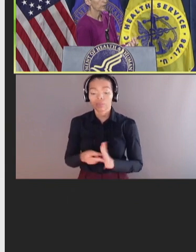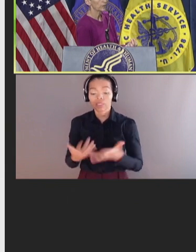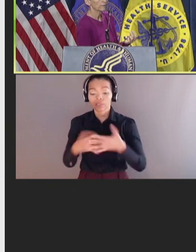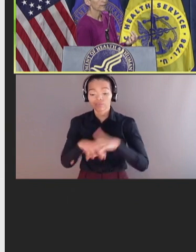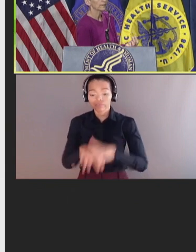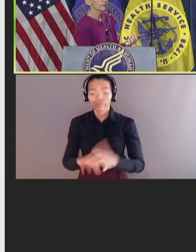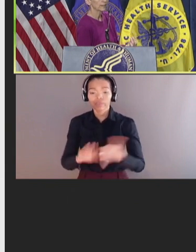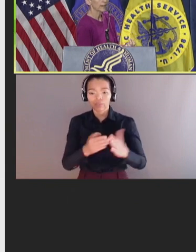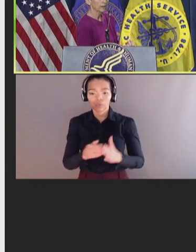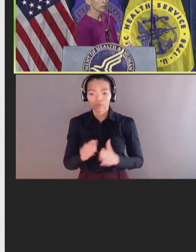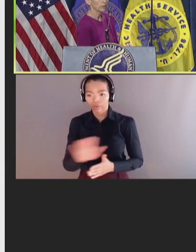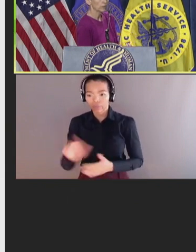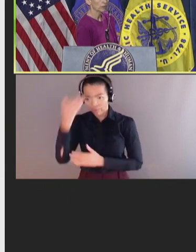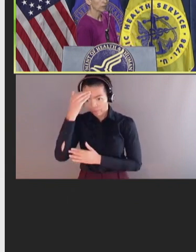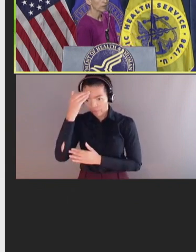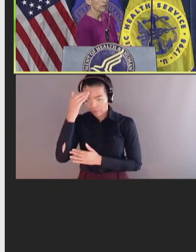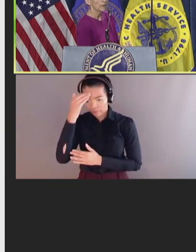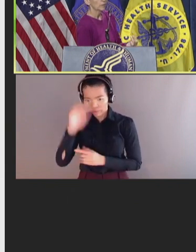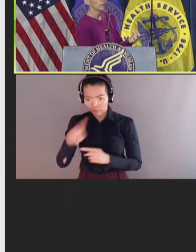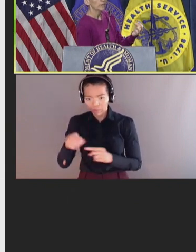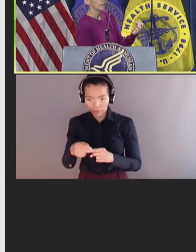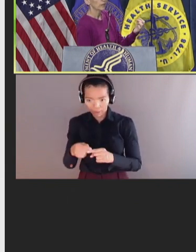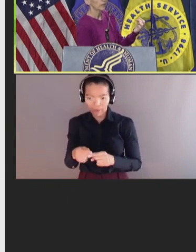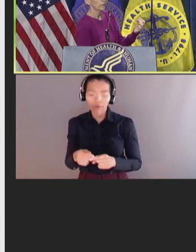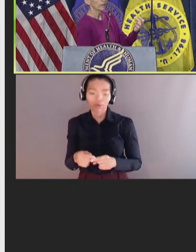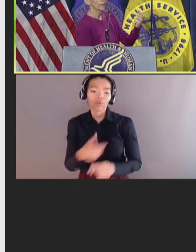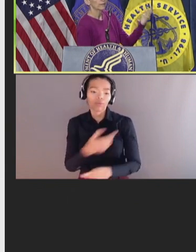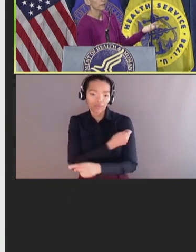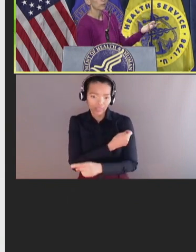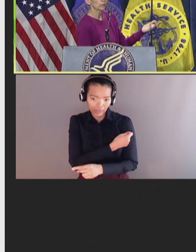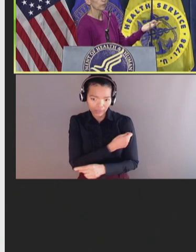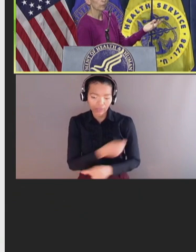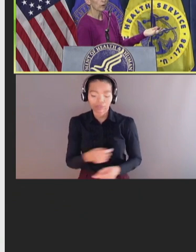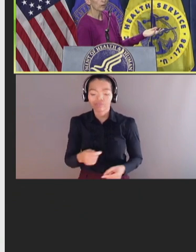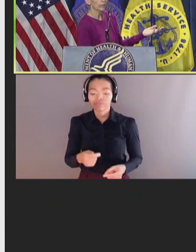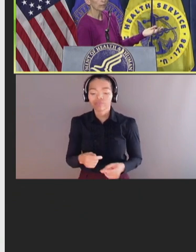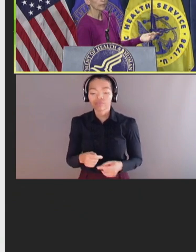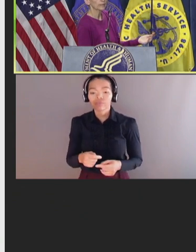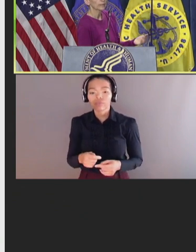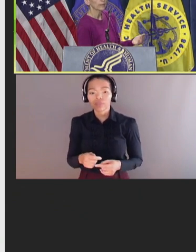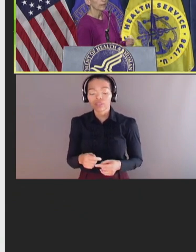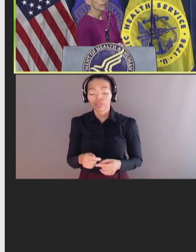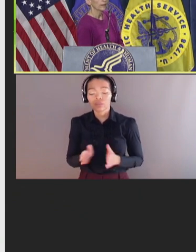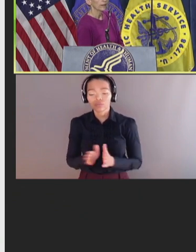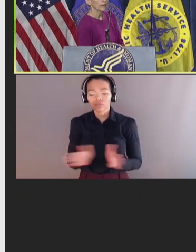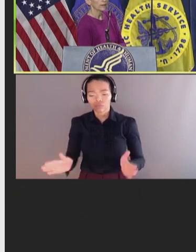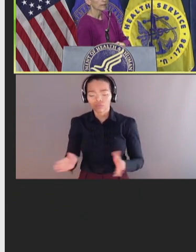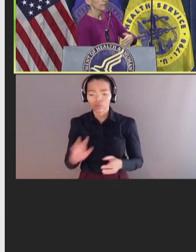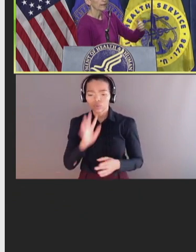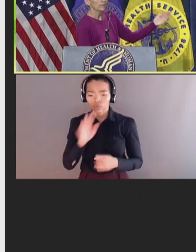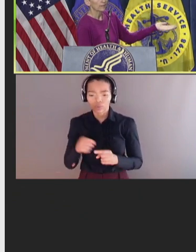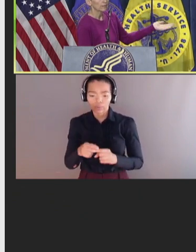of vaccine equity work. When we talk about vaccine work more broadly, a mass vaccination